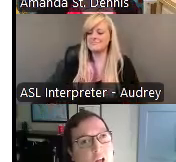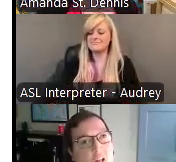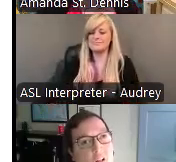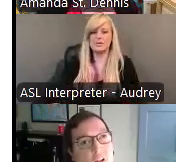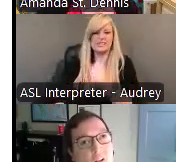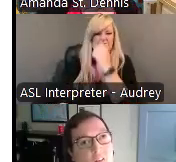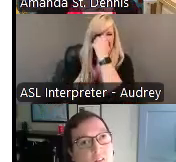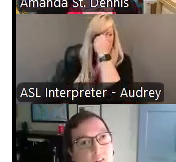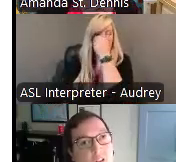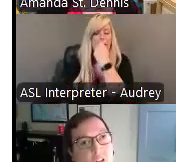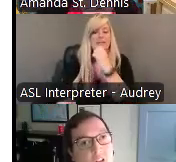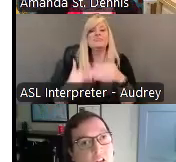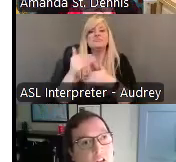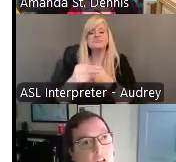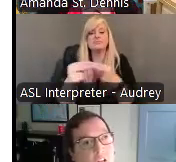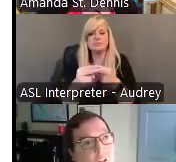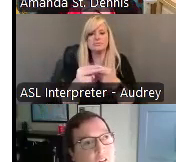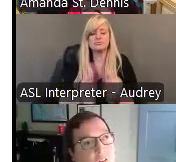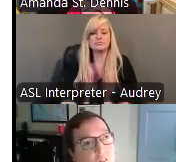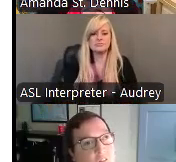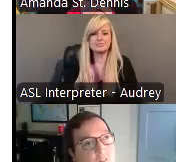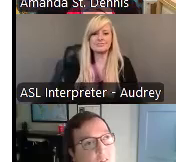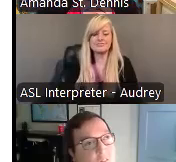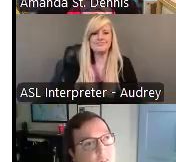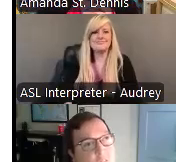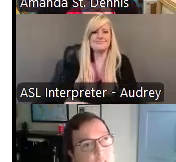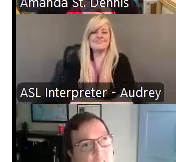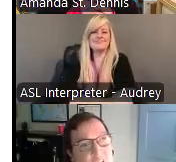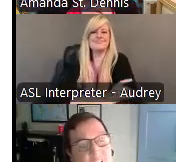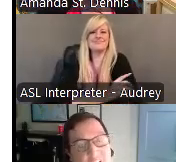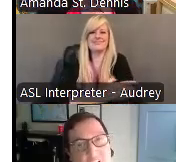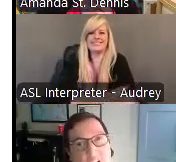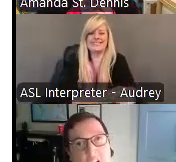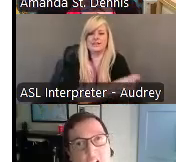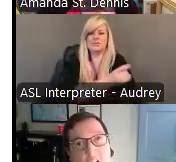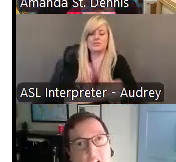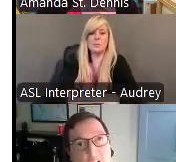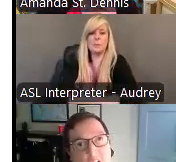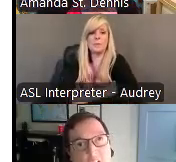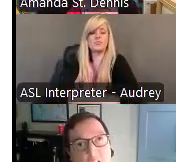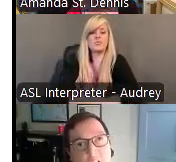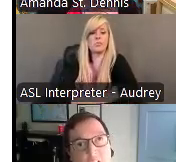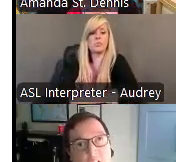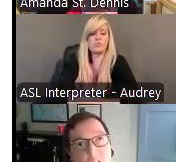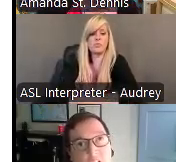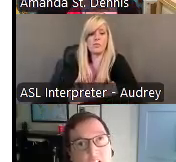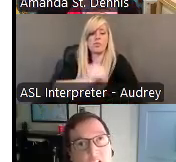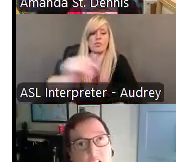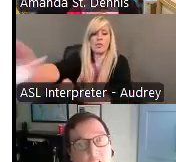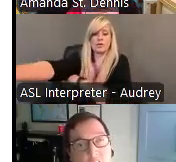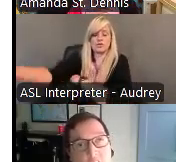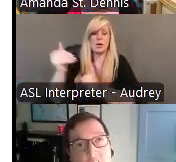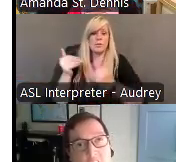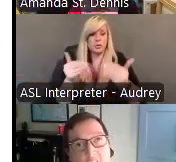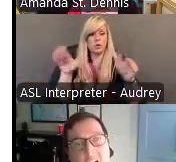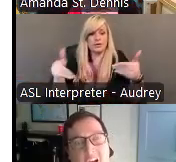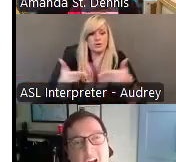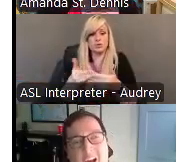Amanda St. Dennis: Next slide please. So I'll introduce Danny.